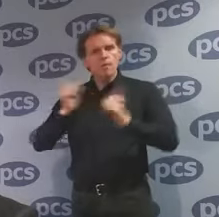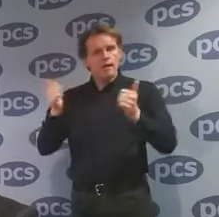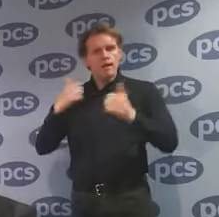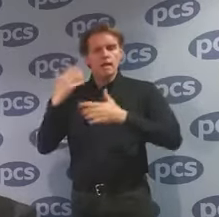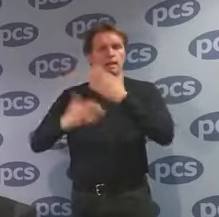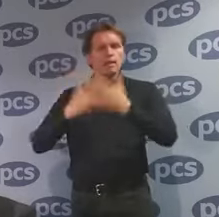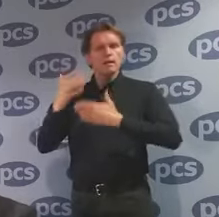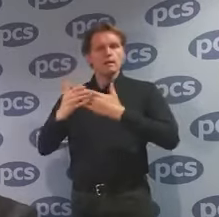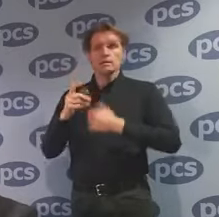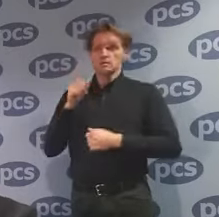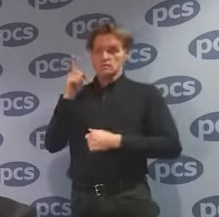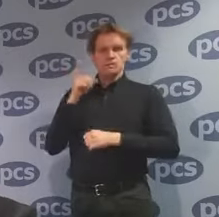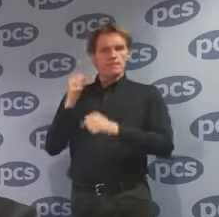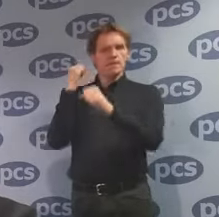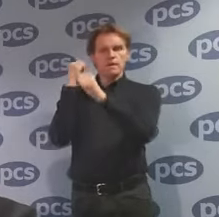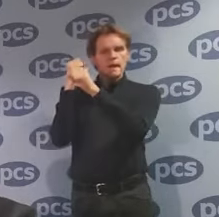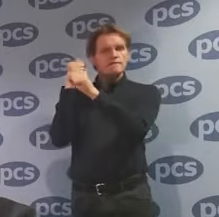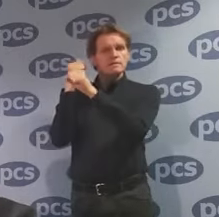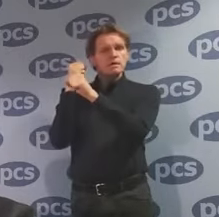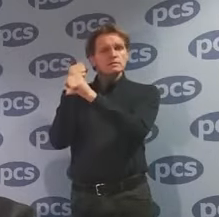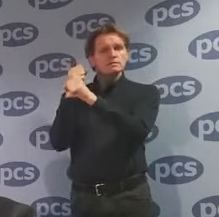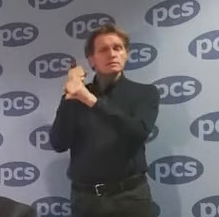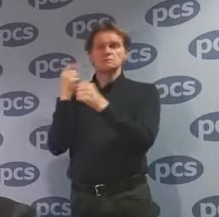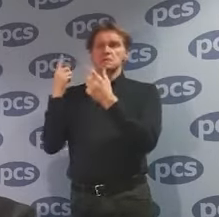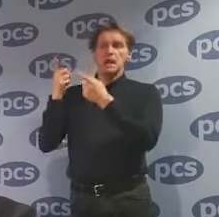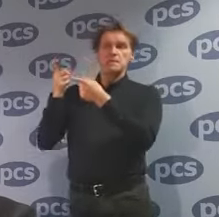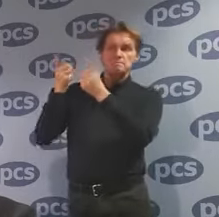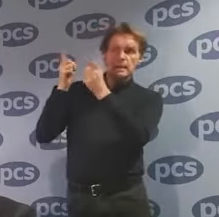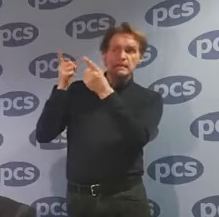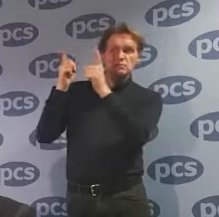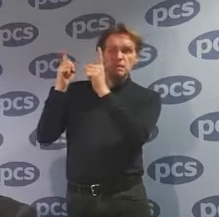HMRC management are really saying to our members in HMRC is that not only are we